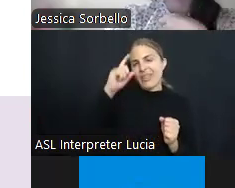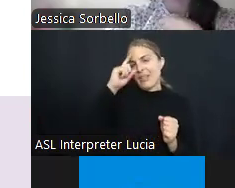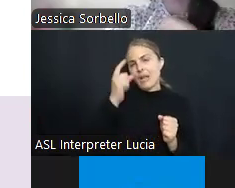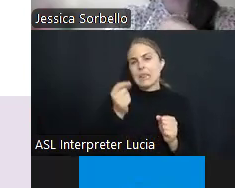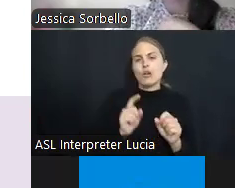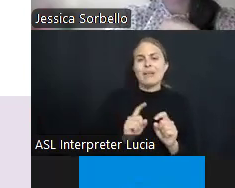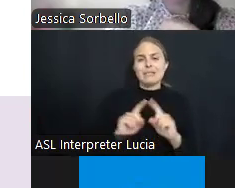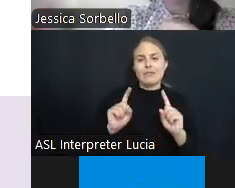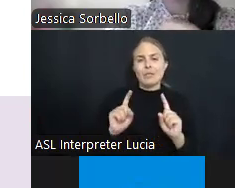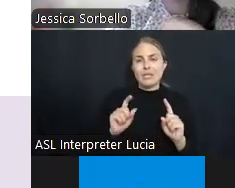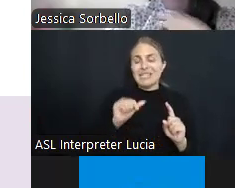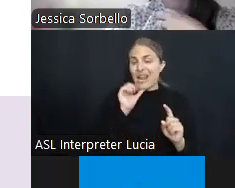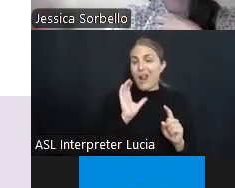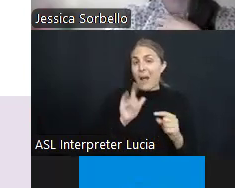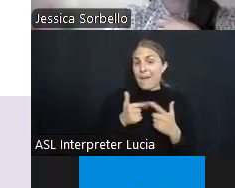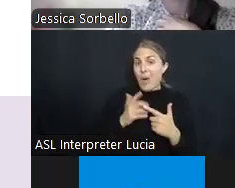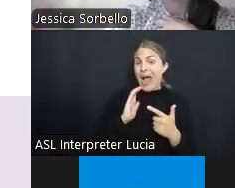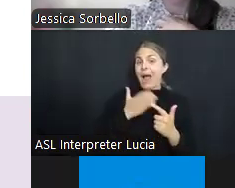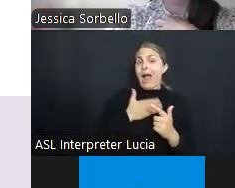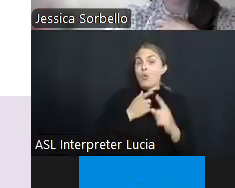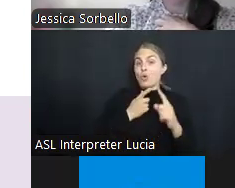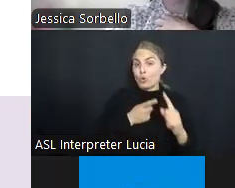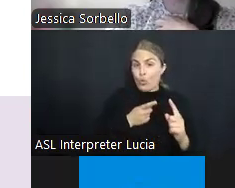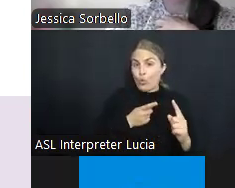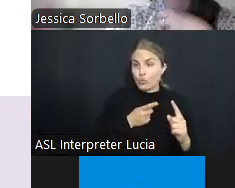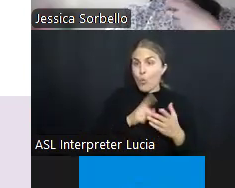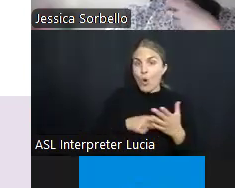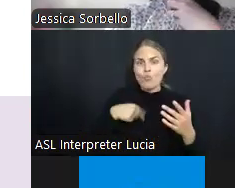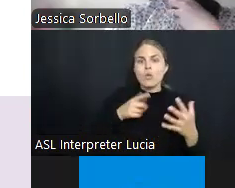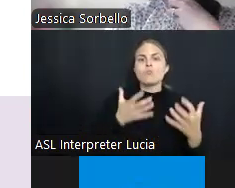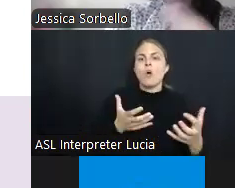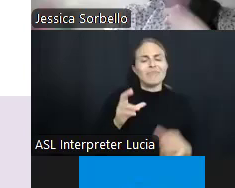the people we work with in order to minimize that risk